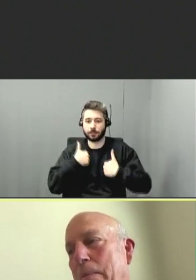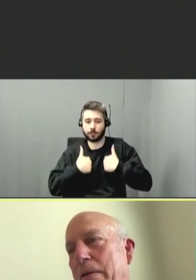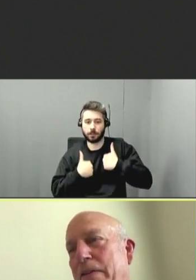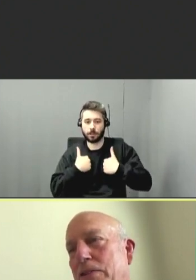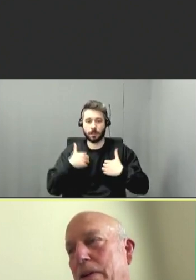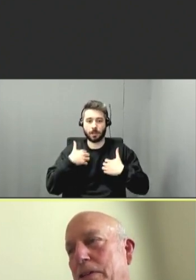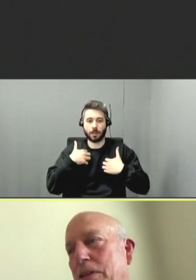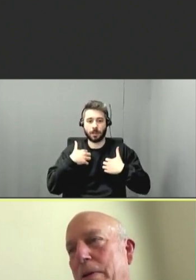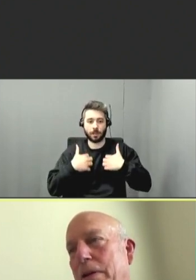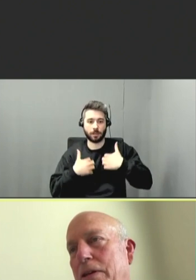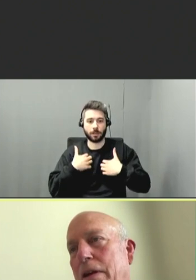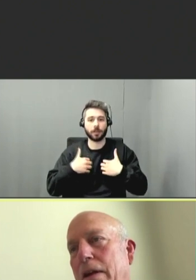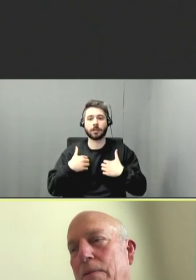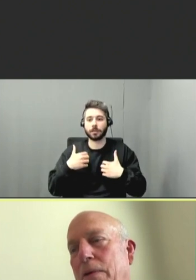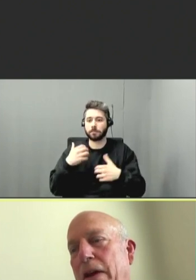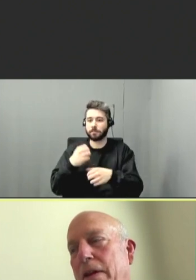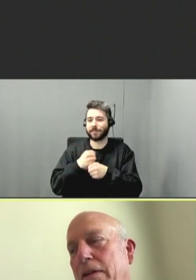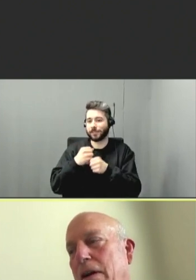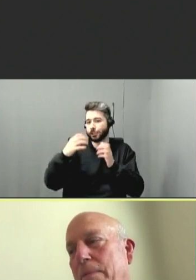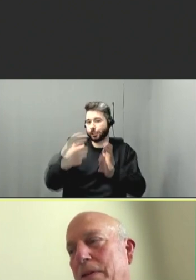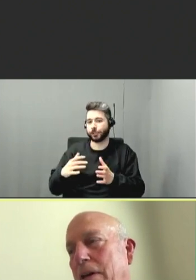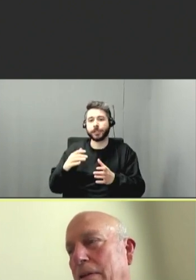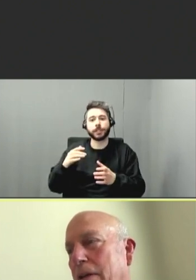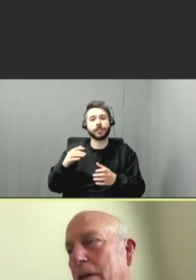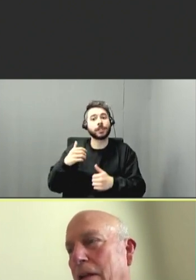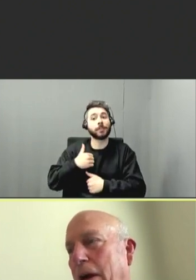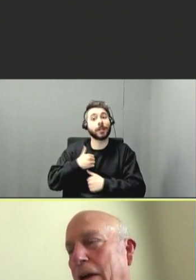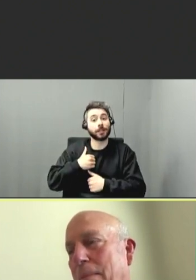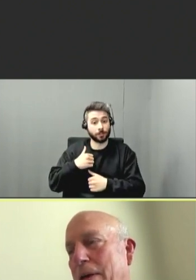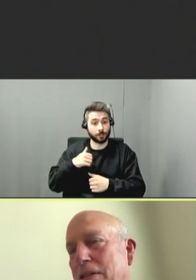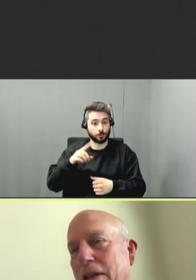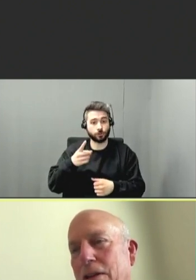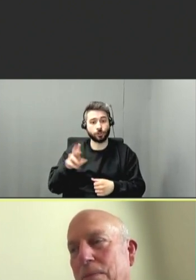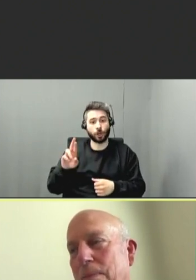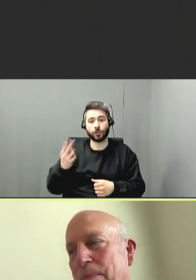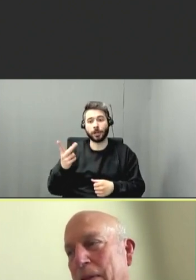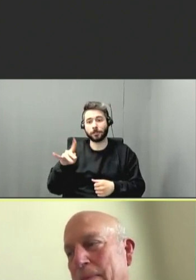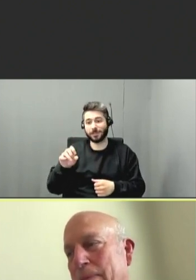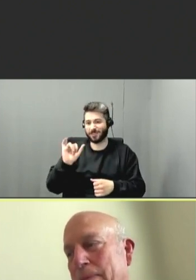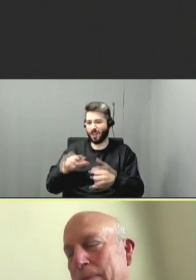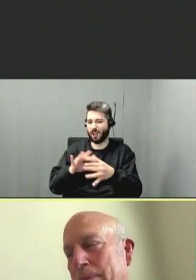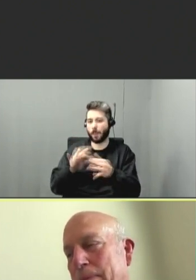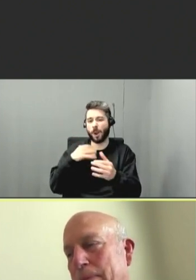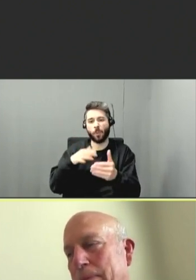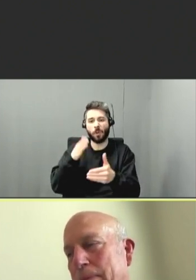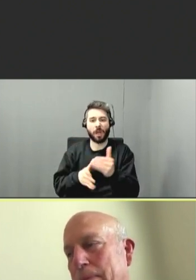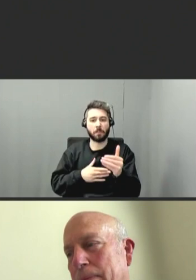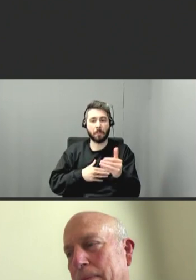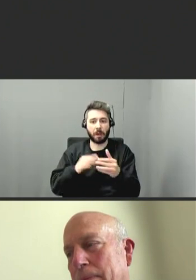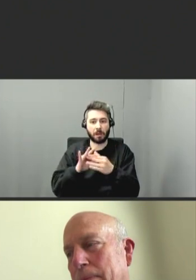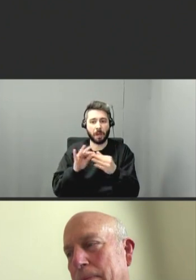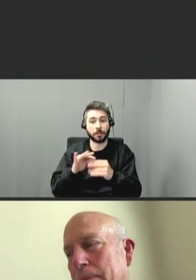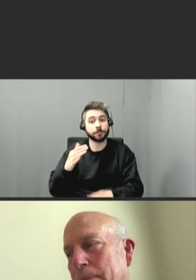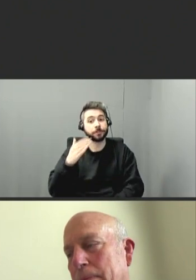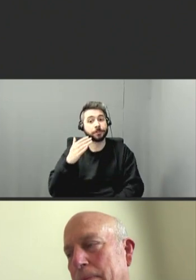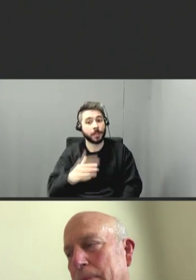And with that, Dr. Hopkins, I’ll end my comments. Thank you. Robert Hopkins: Thank you, Dr. Hernser.